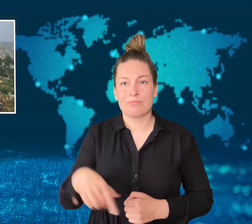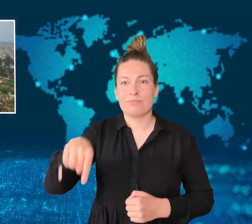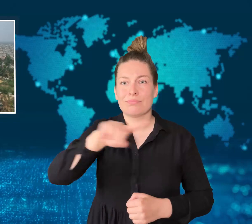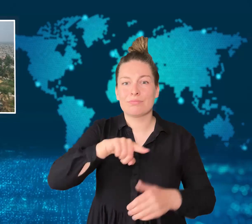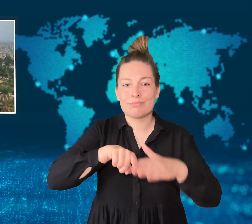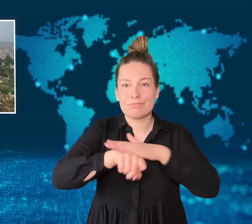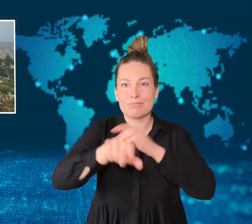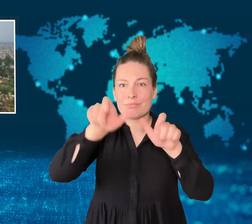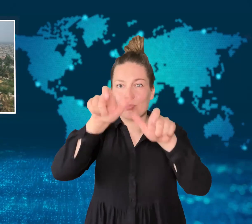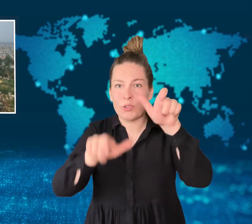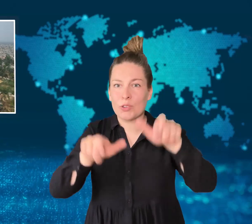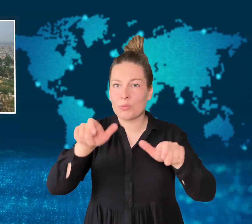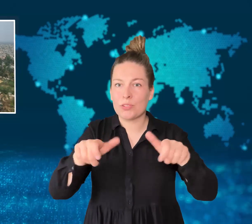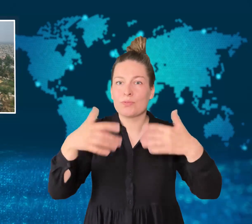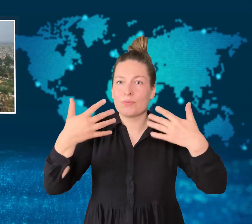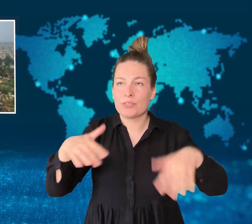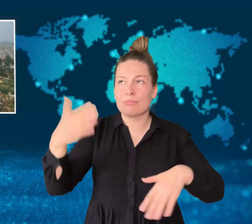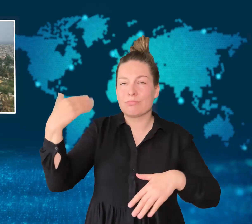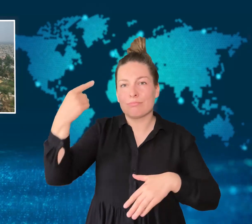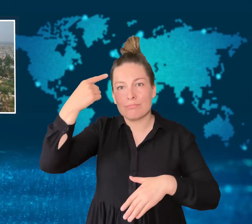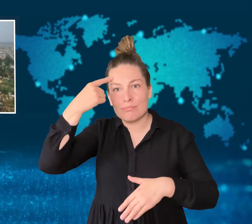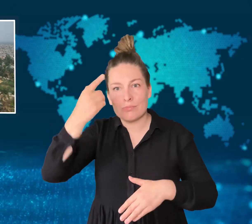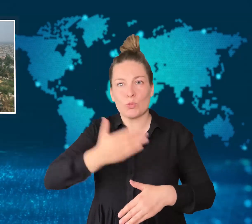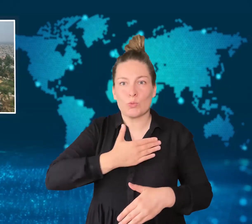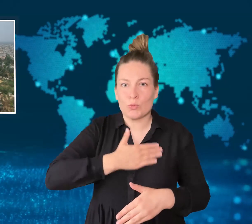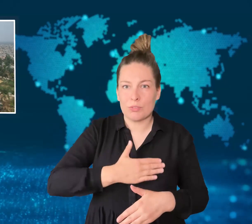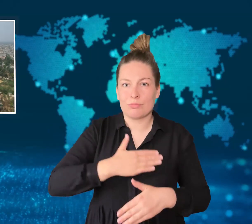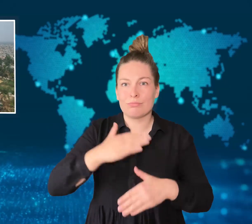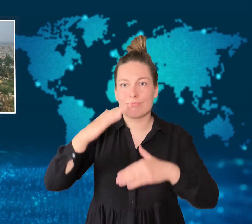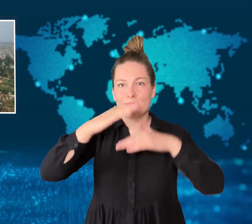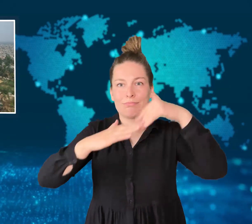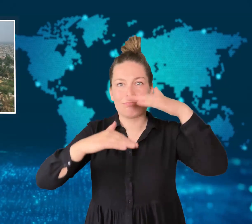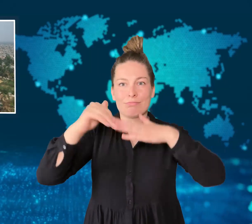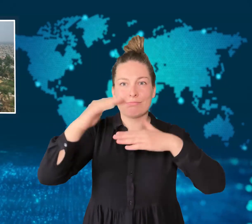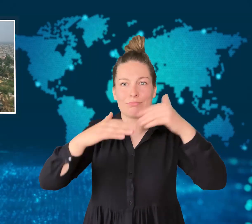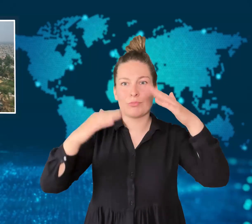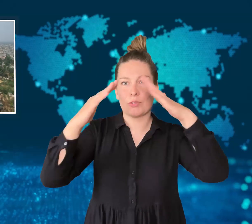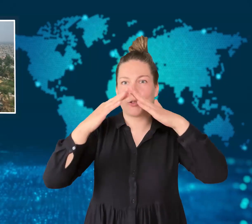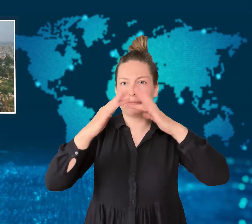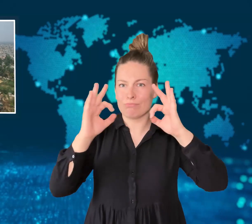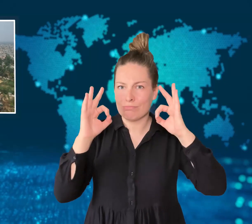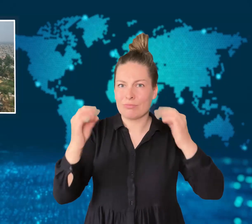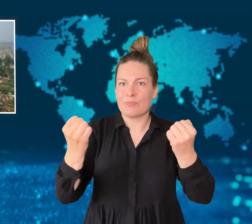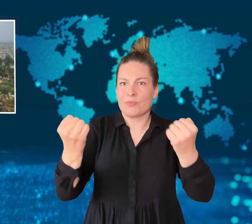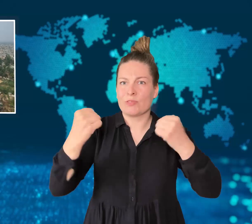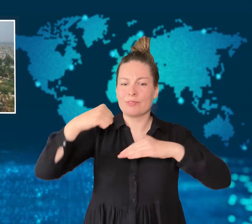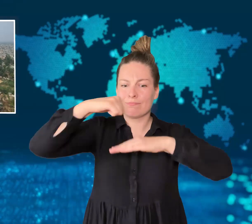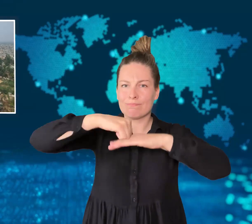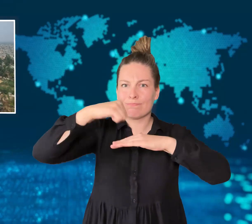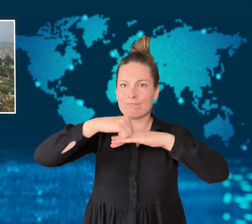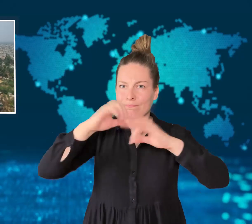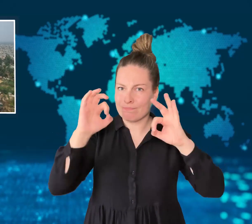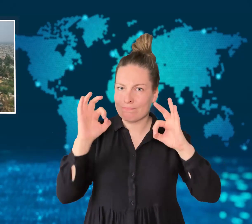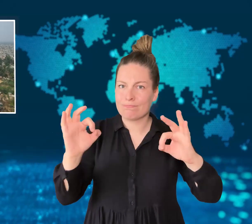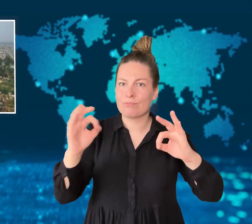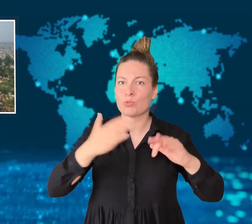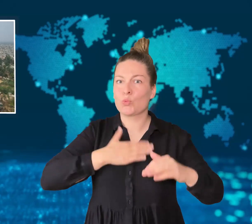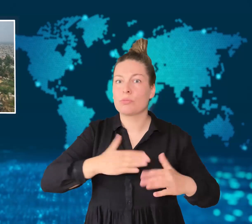Since the refugees had been banned from constructing concrete homes -